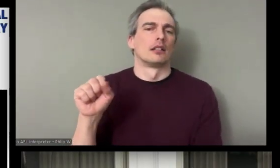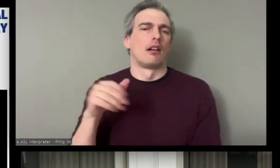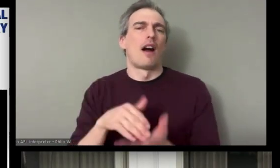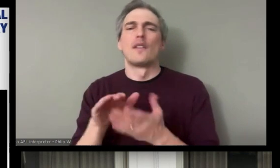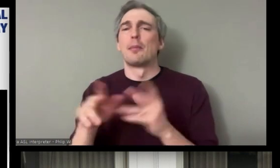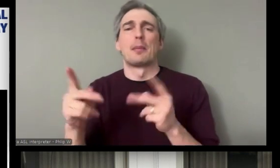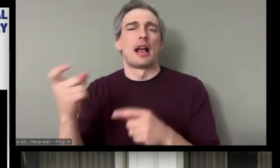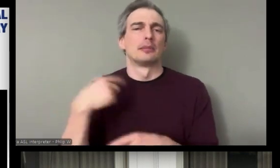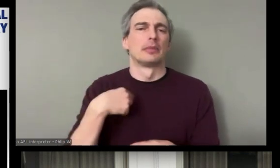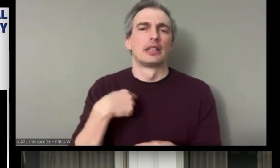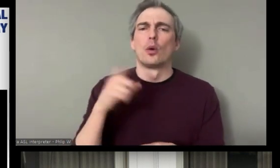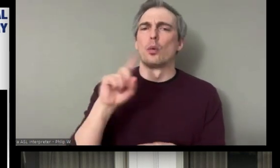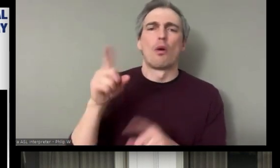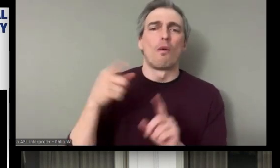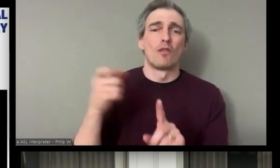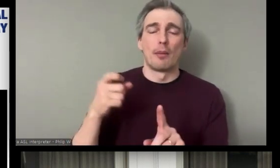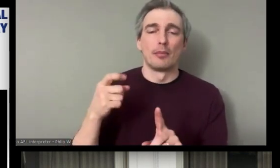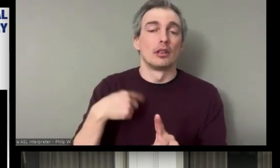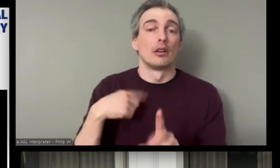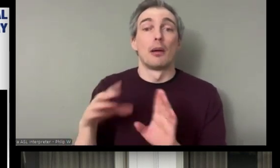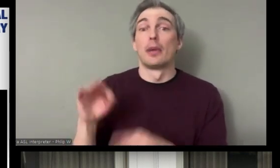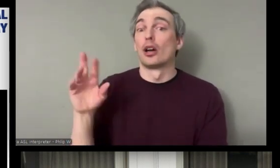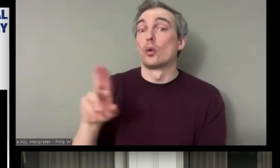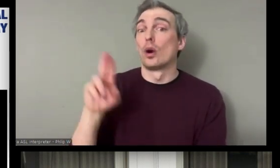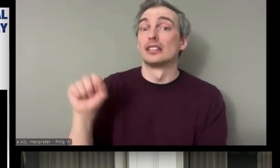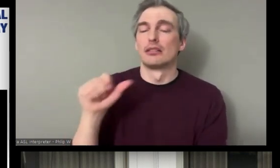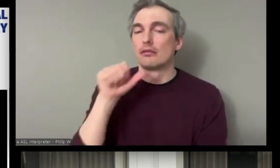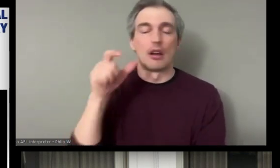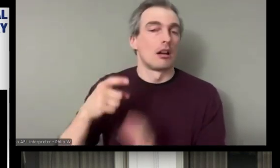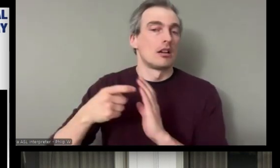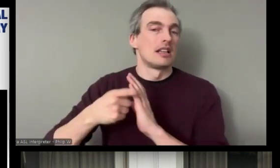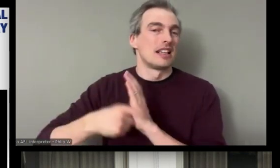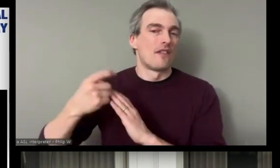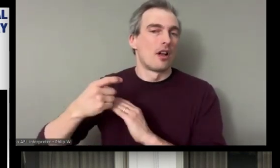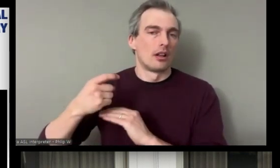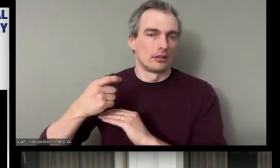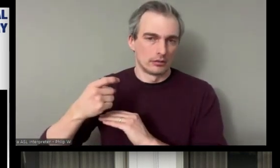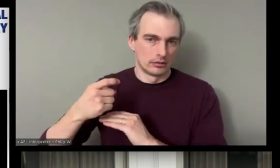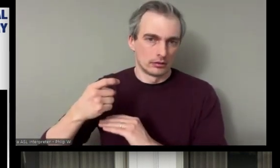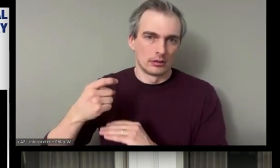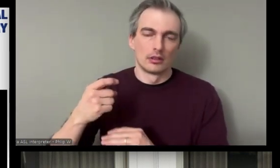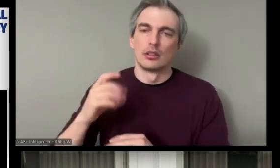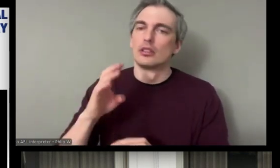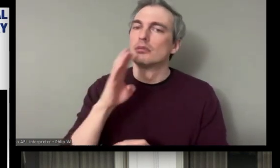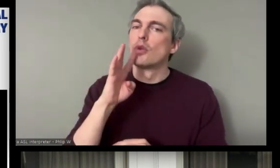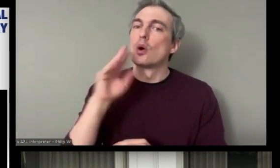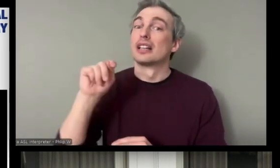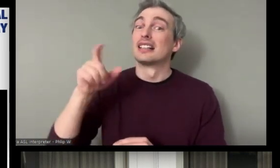And so that wasn't one of the default spoken texts. But I can add that as an option.